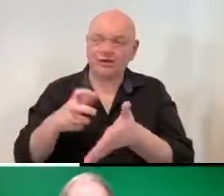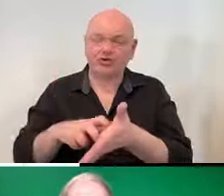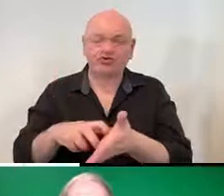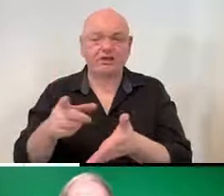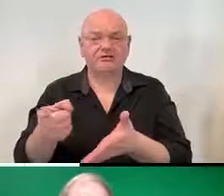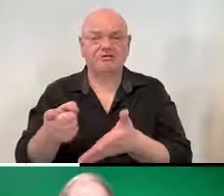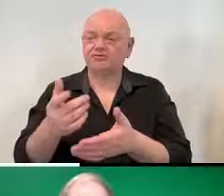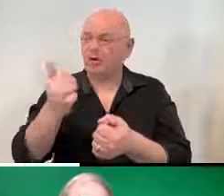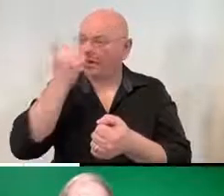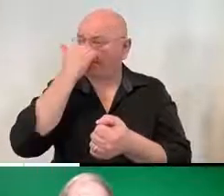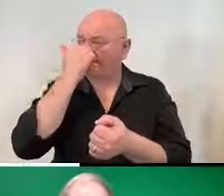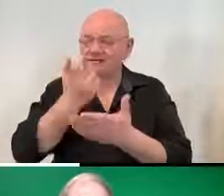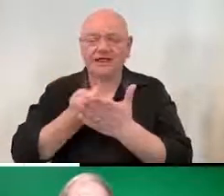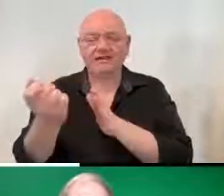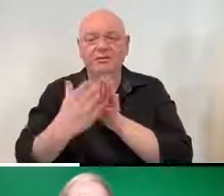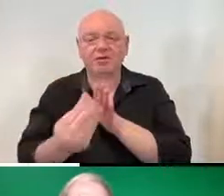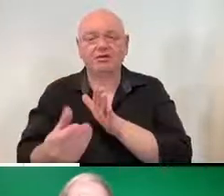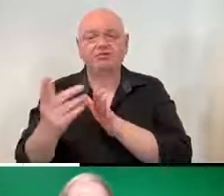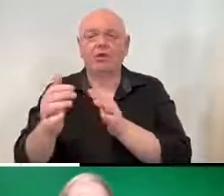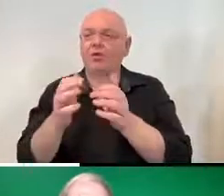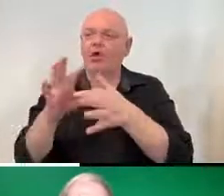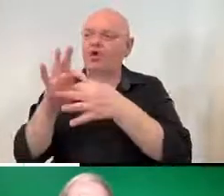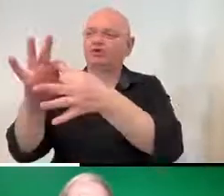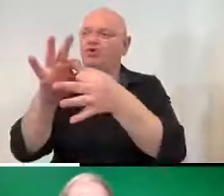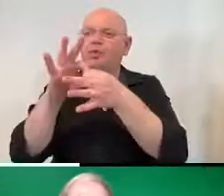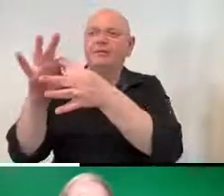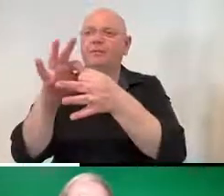spaces on high streets, we have a whole plethora of